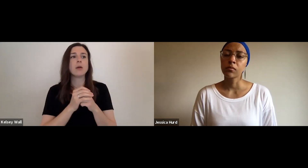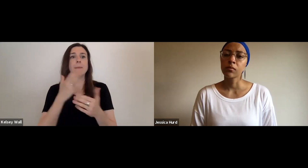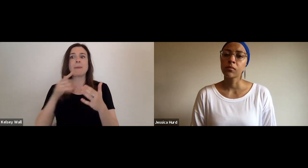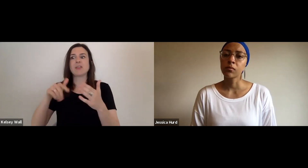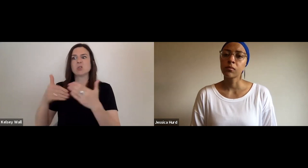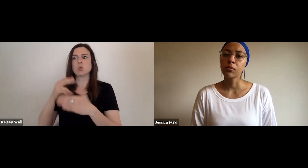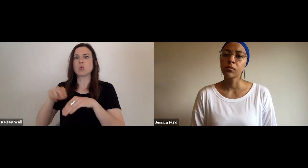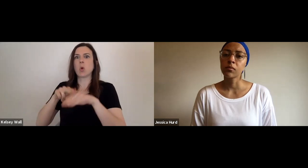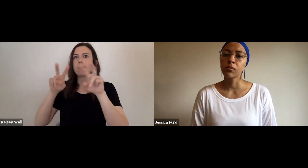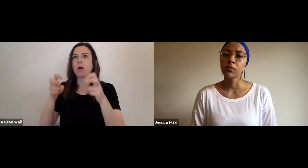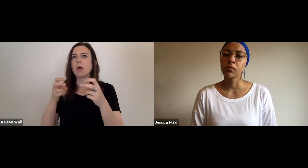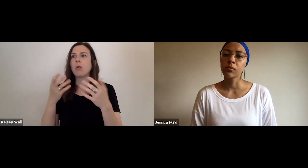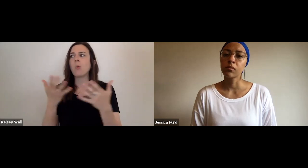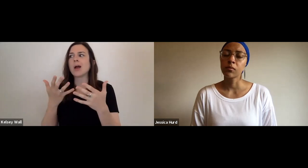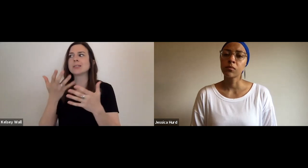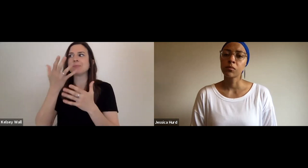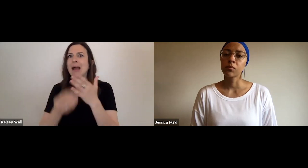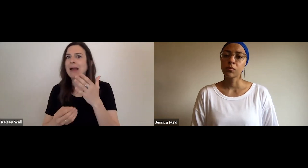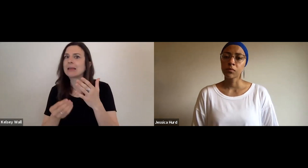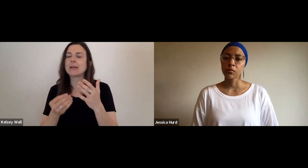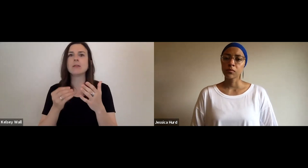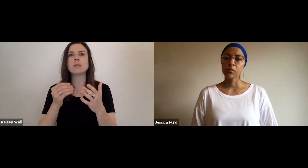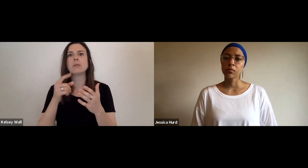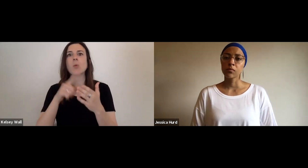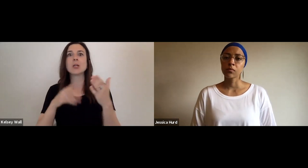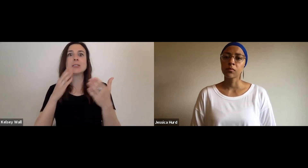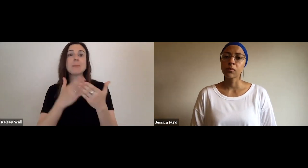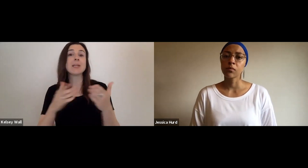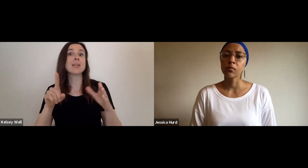new routines for us, emotionally and physically, we can be negatively harmed from that.